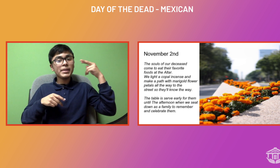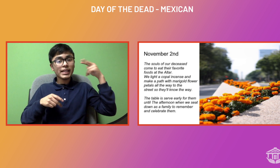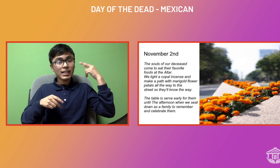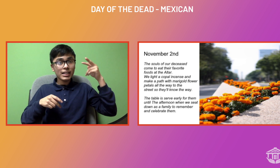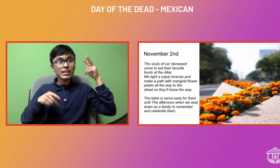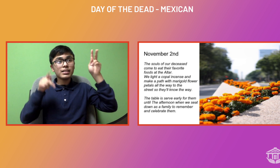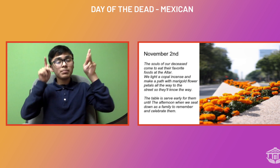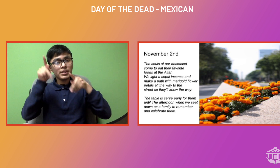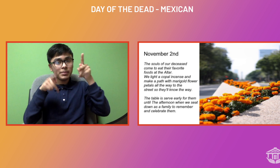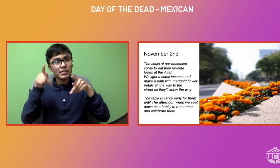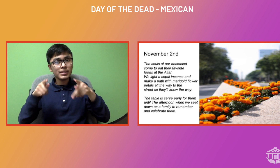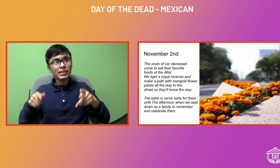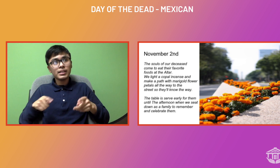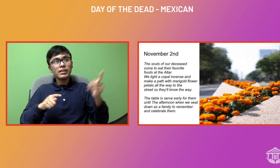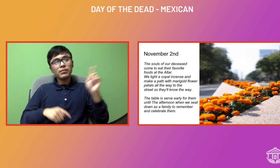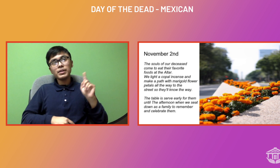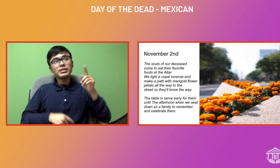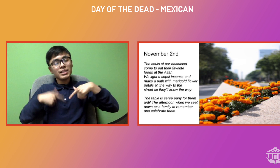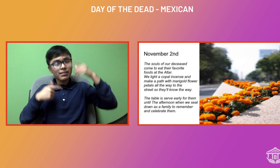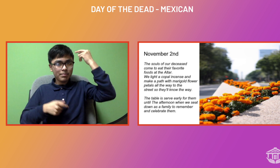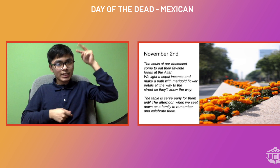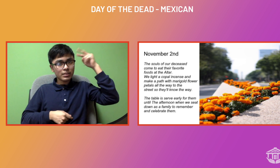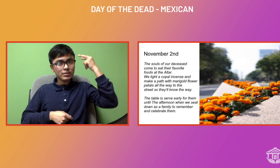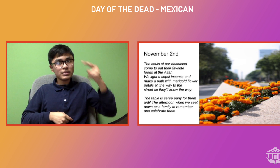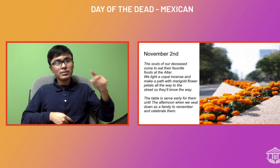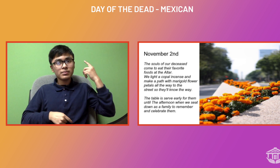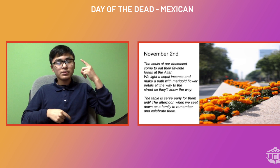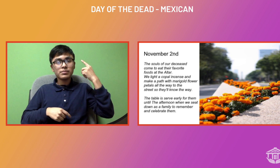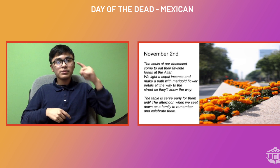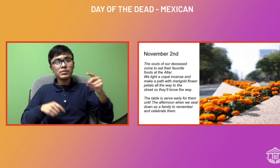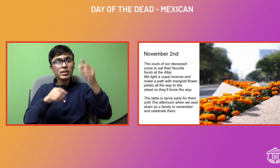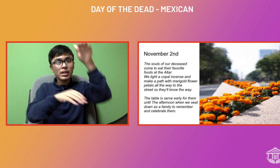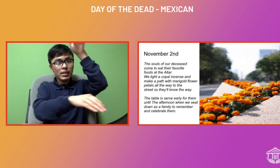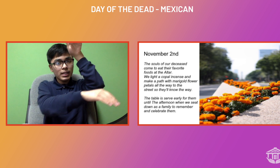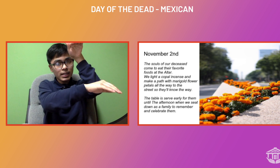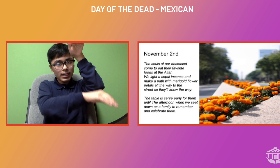For Mexicans who live in Mexico, that night is a time when they celebrate people who have passed away.